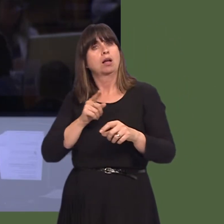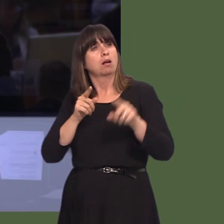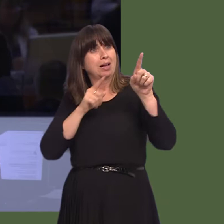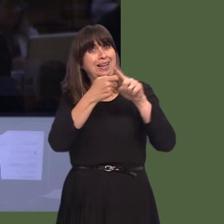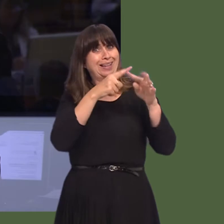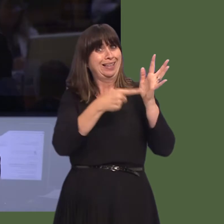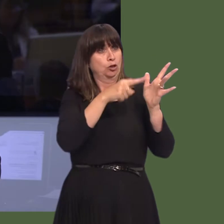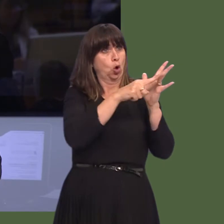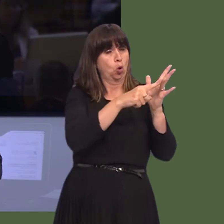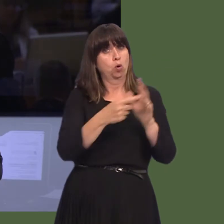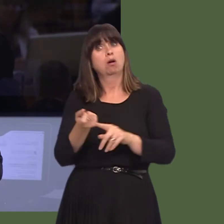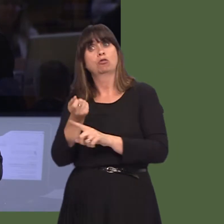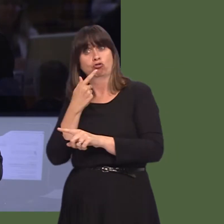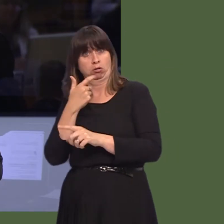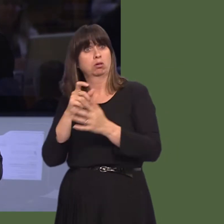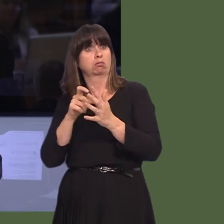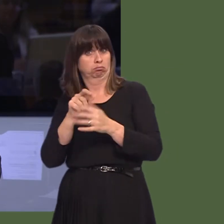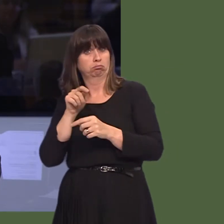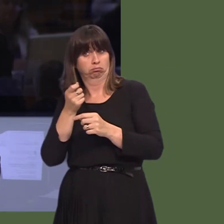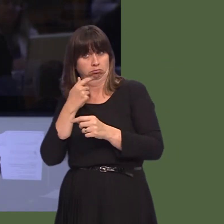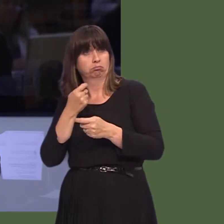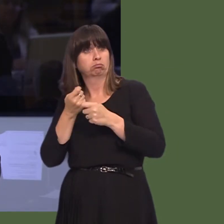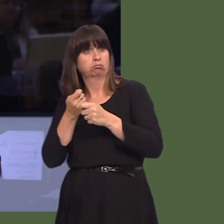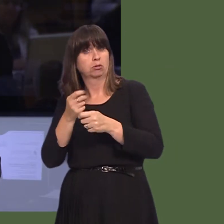which is also recommended by NICEóchildren who have a GLUT1 diagnosis.